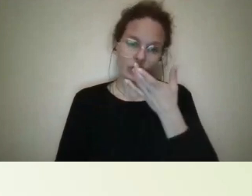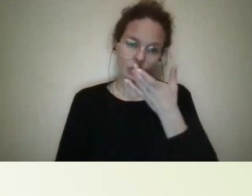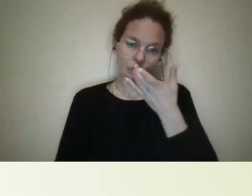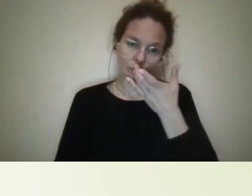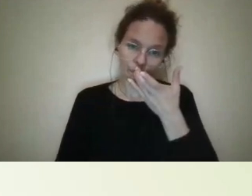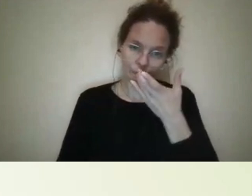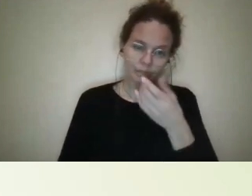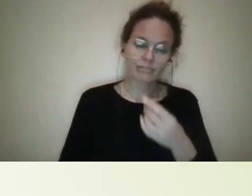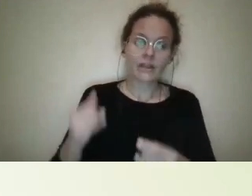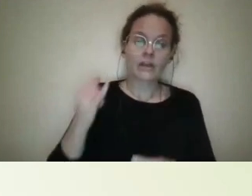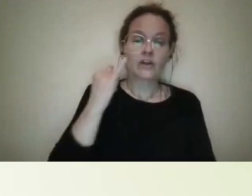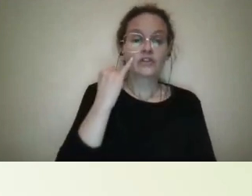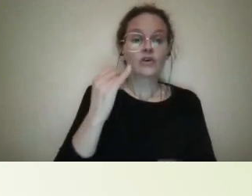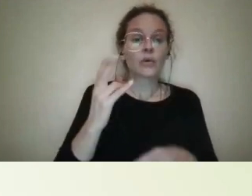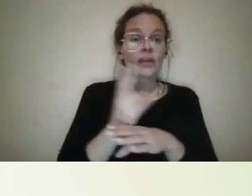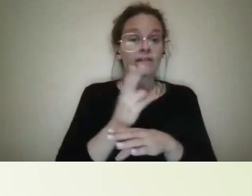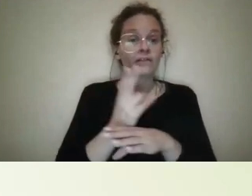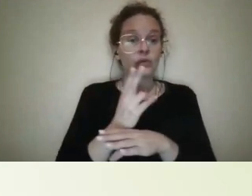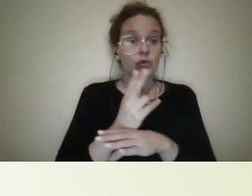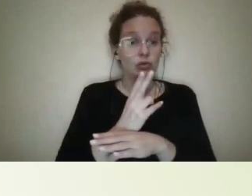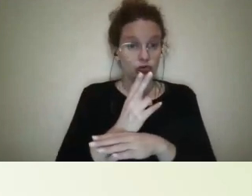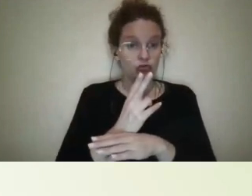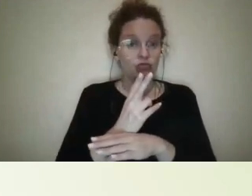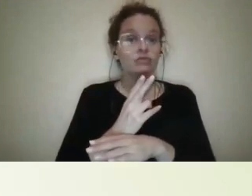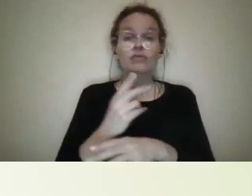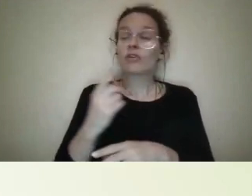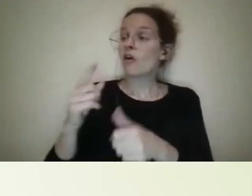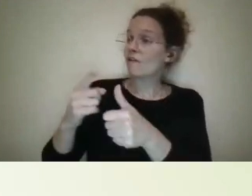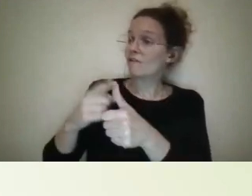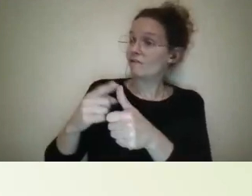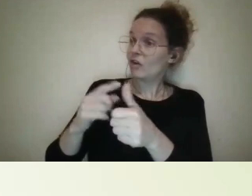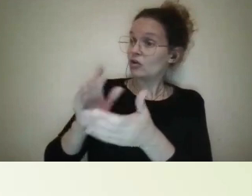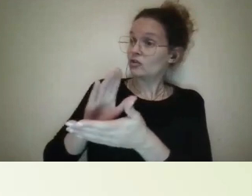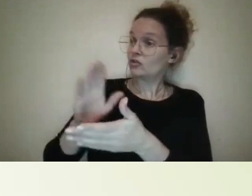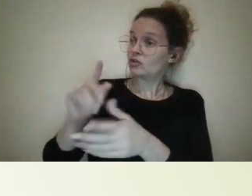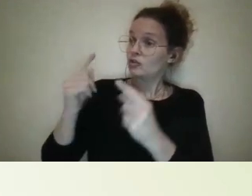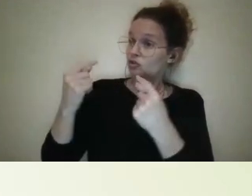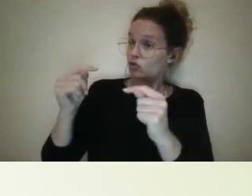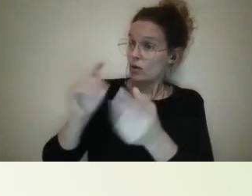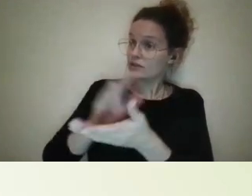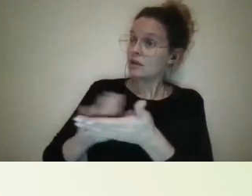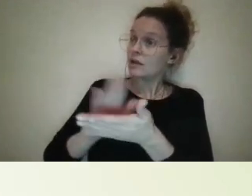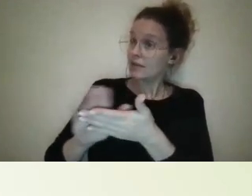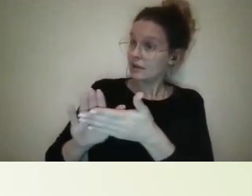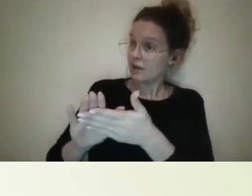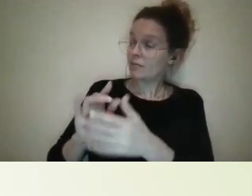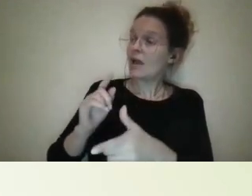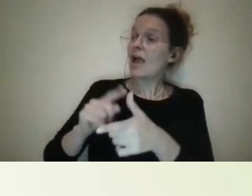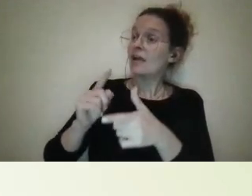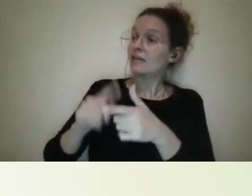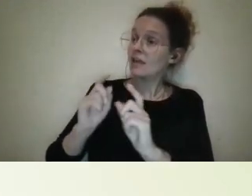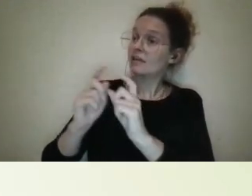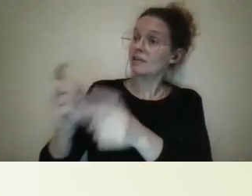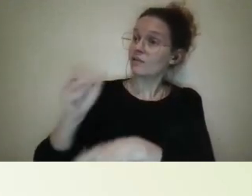first-then. First clean up your toys, then you may have ice cream. And oftentimes,